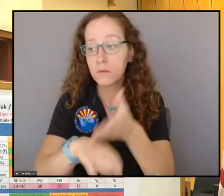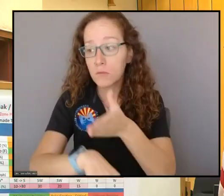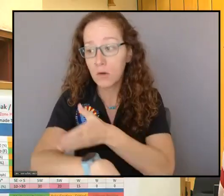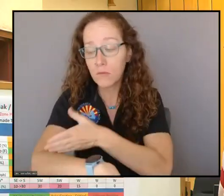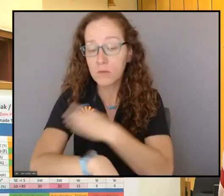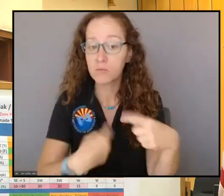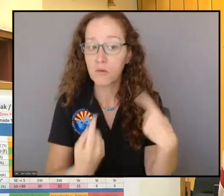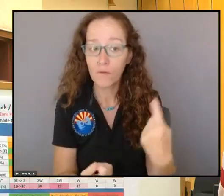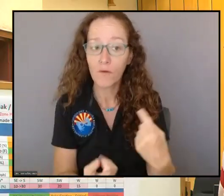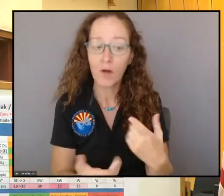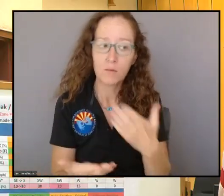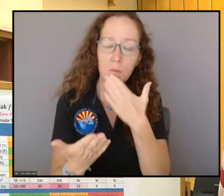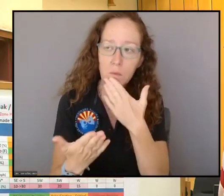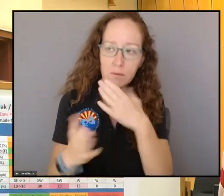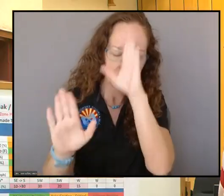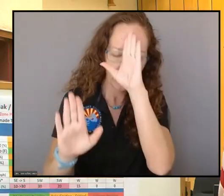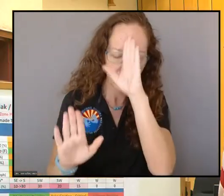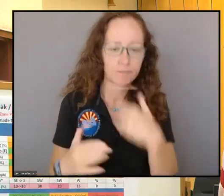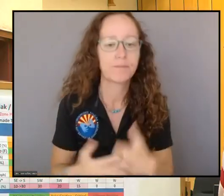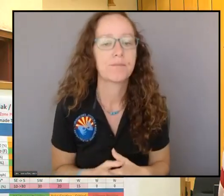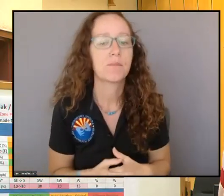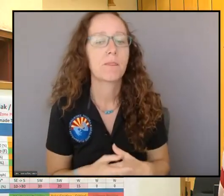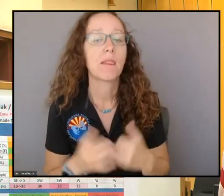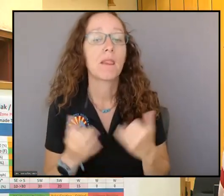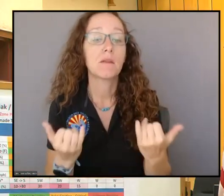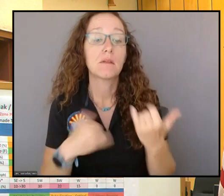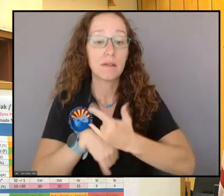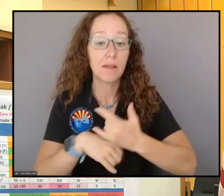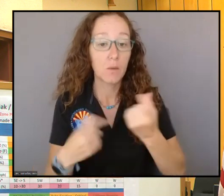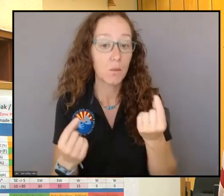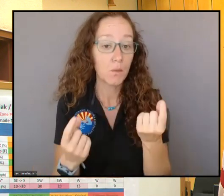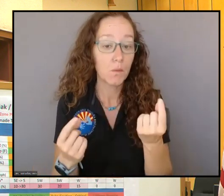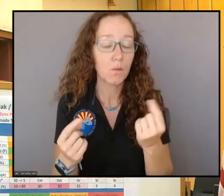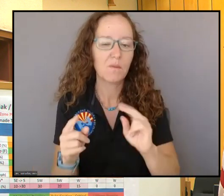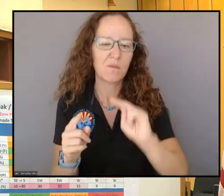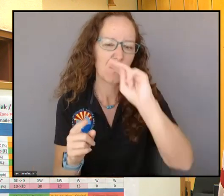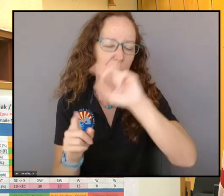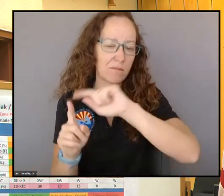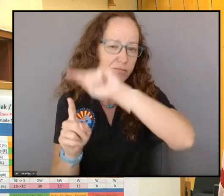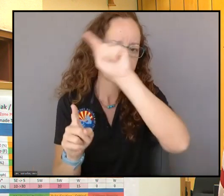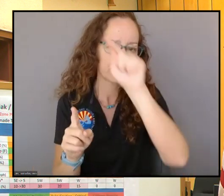northern side of the fire. We have a bit of an easterly wind component today throughout the day which is of concern,